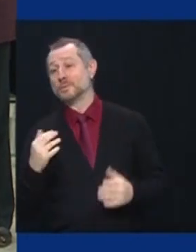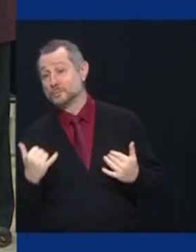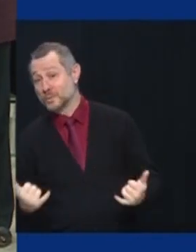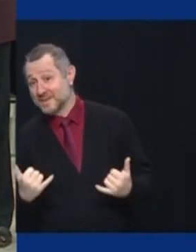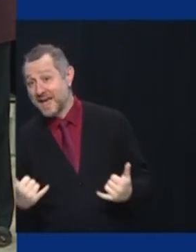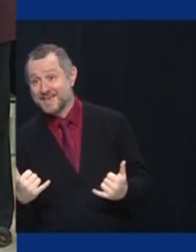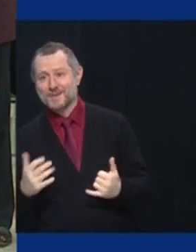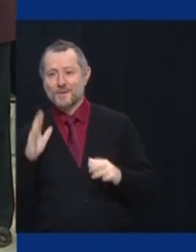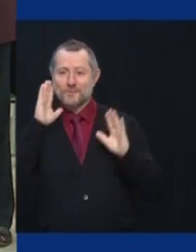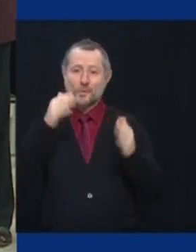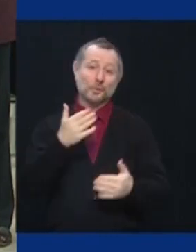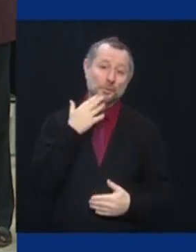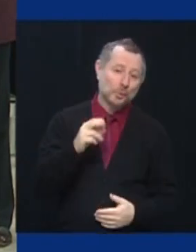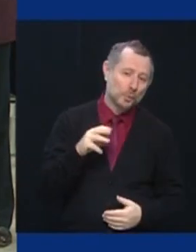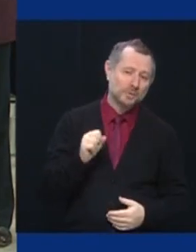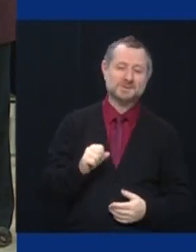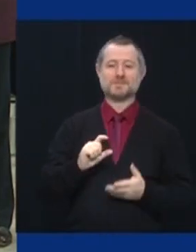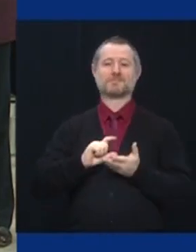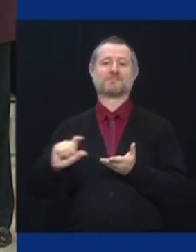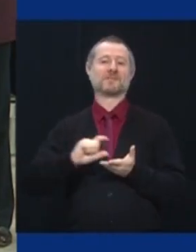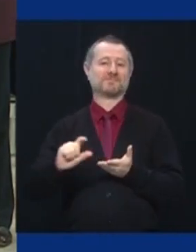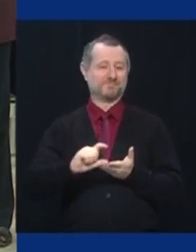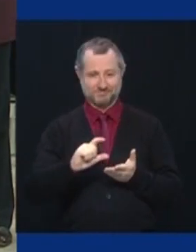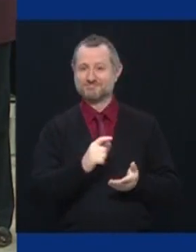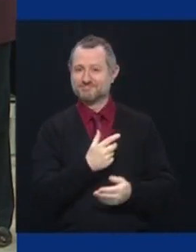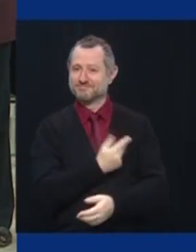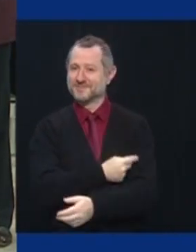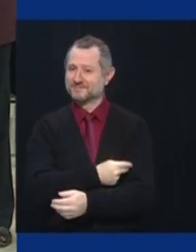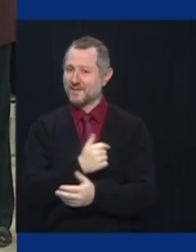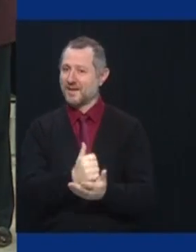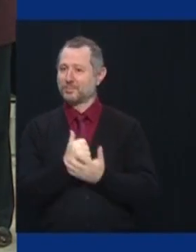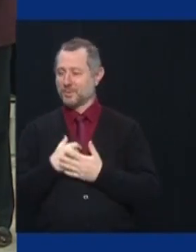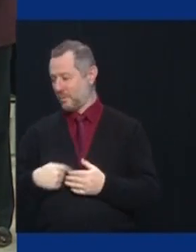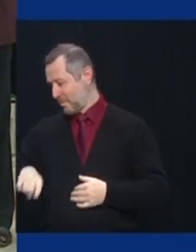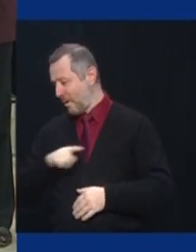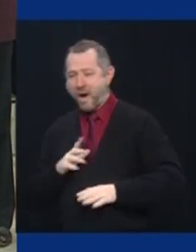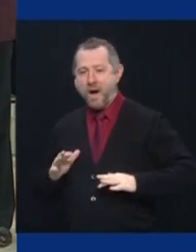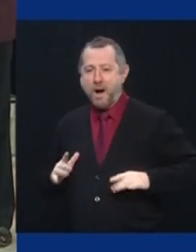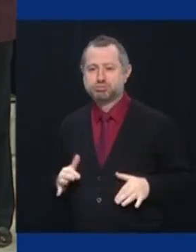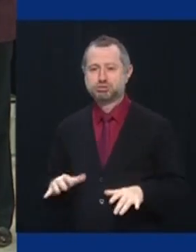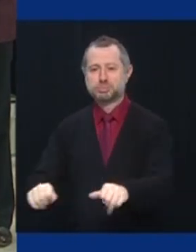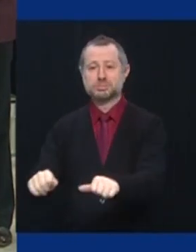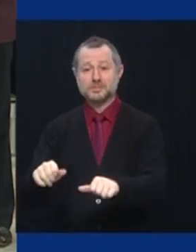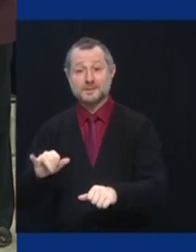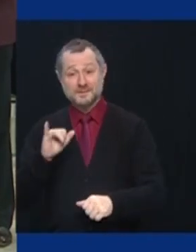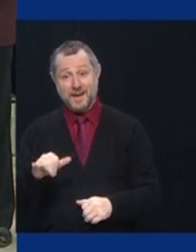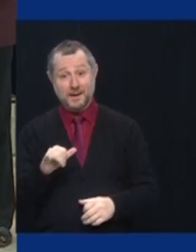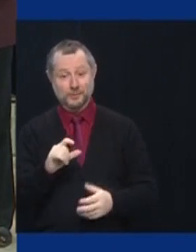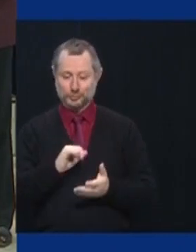DEVELOPMENT, AND TODAY IT'S ABOUT A VACCINE. WHICH IS REALLY THE LIFE BLOOD